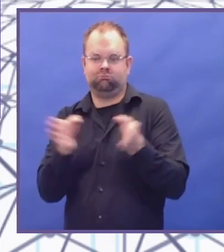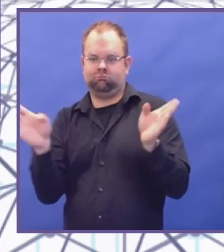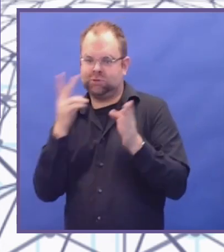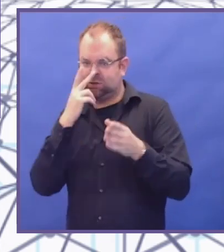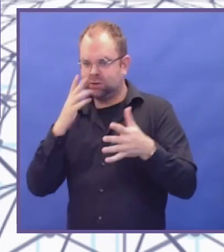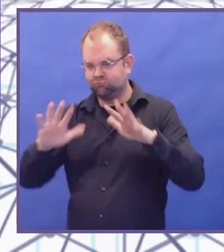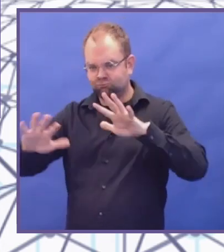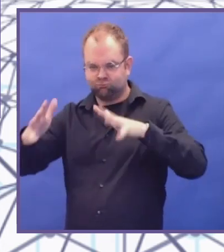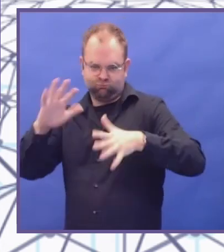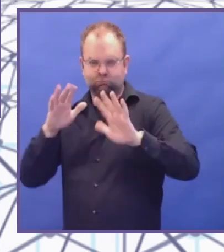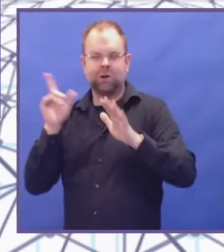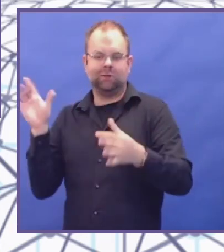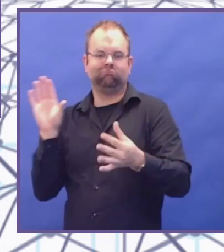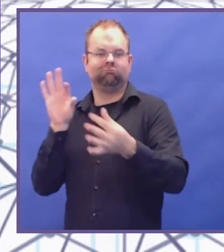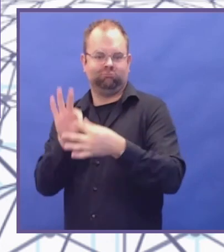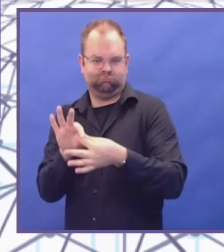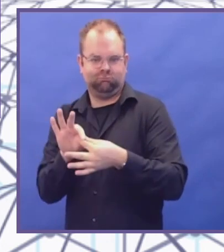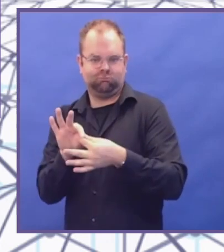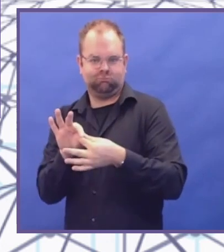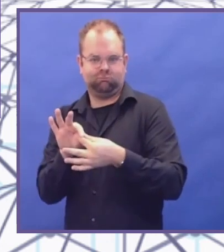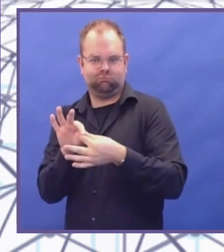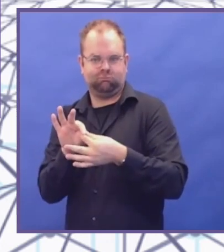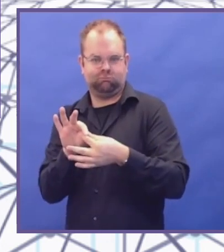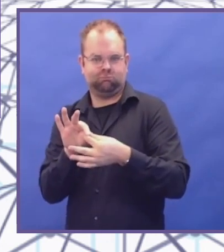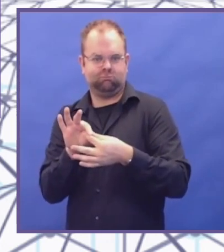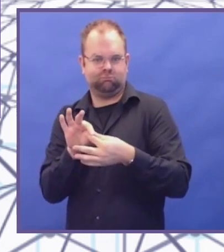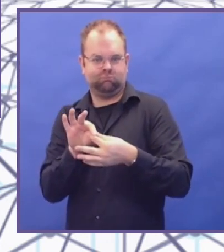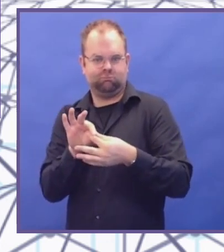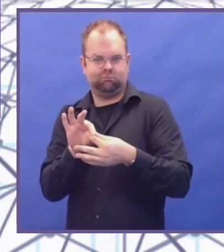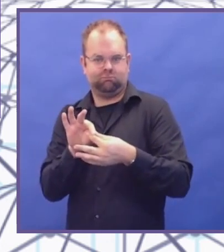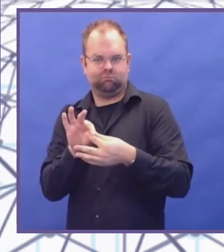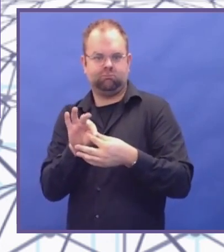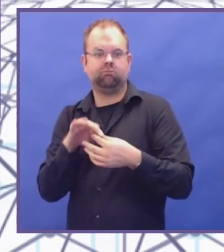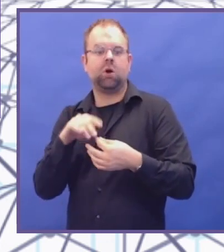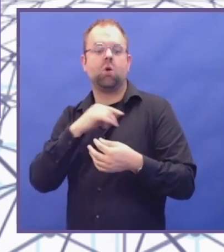mixed methods approaches which benefit from having complementary data sets and